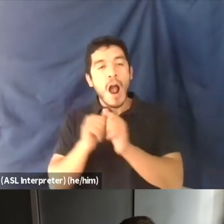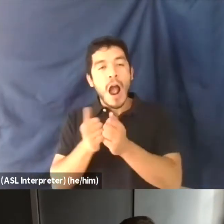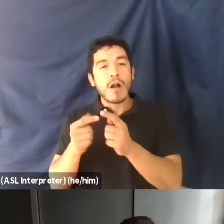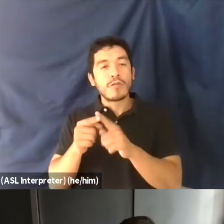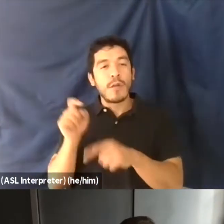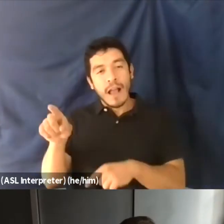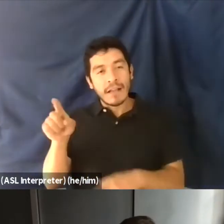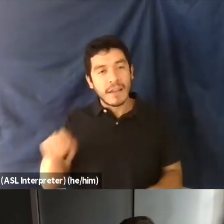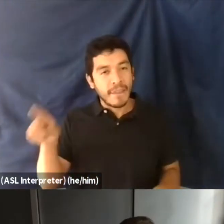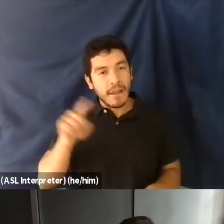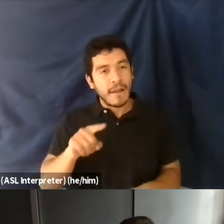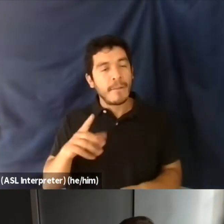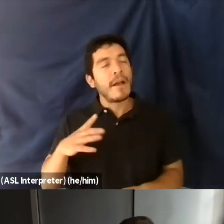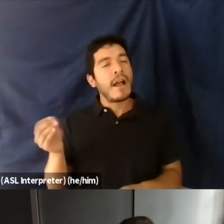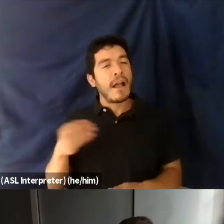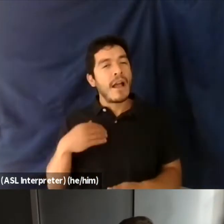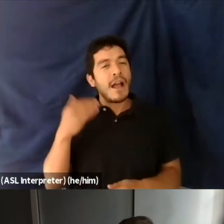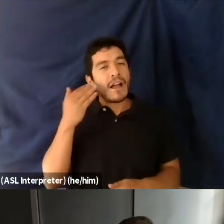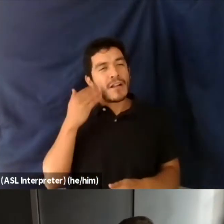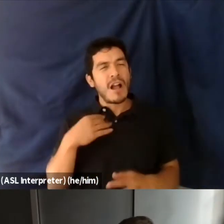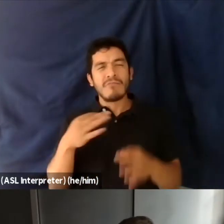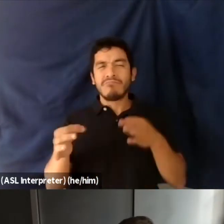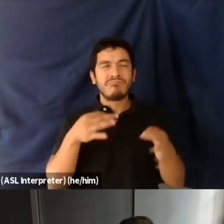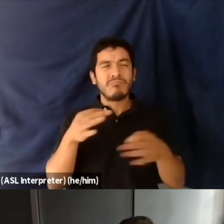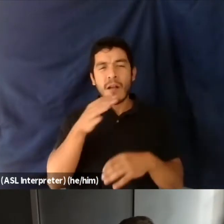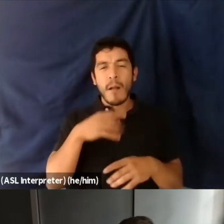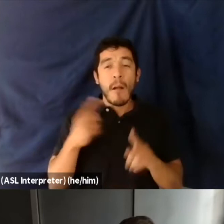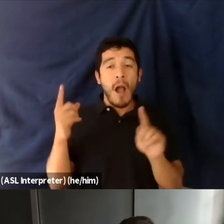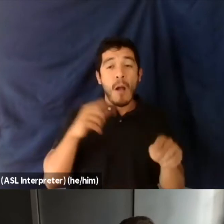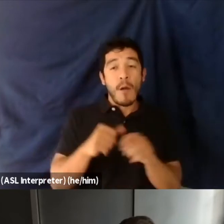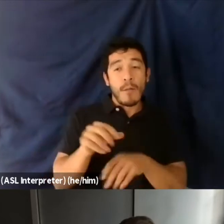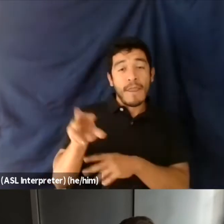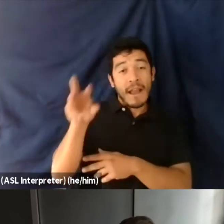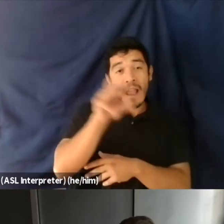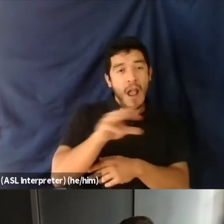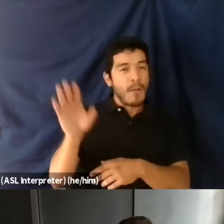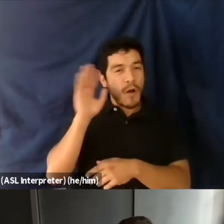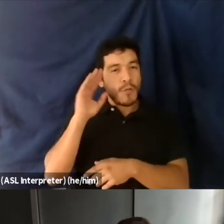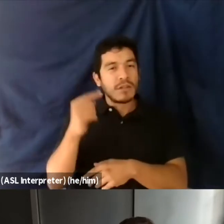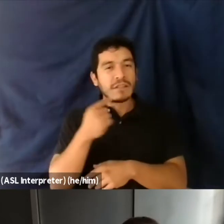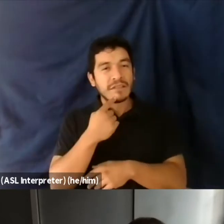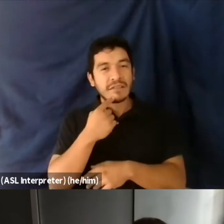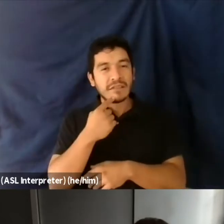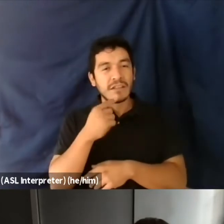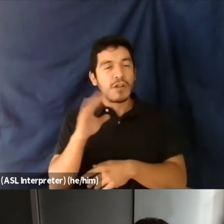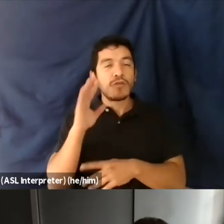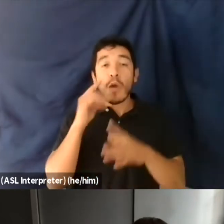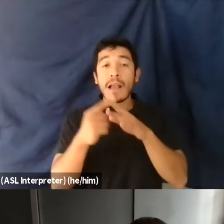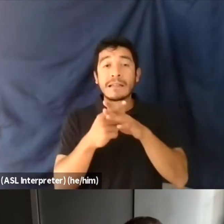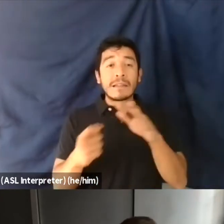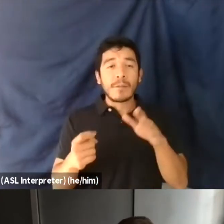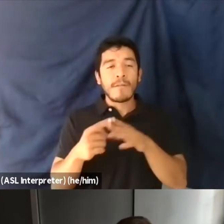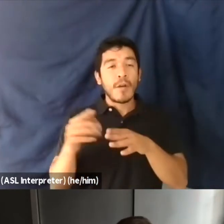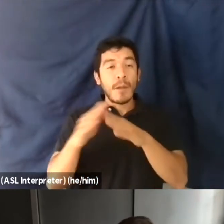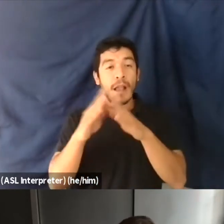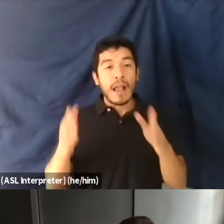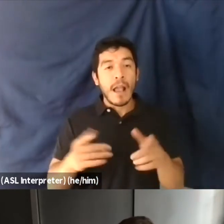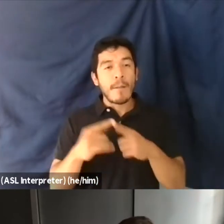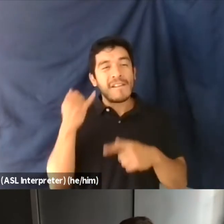And I know, you know, if I told mom we're coming with a camera, she would say, she would probably disappear from her house. But if I say we're just coming over to eat